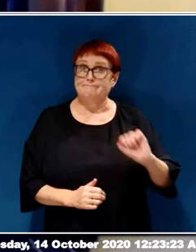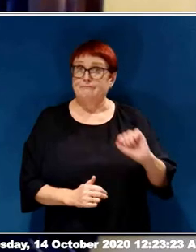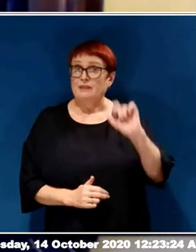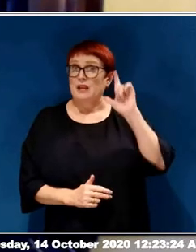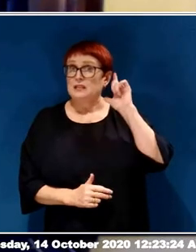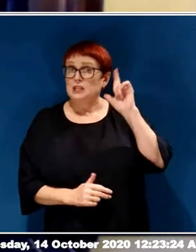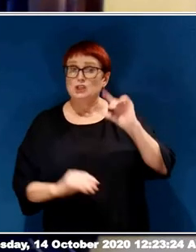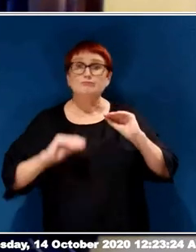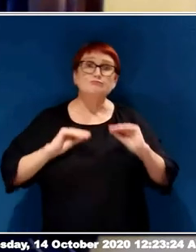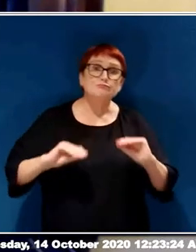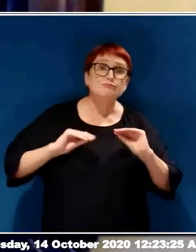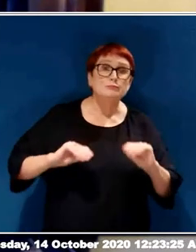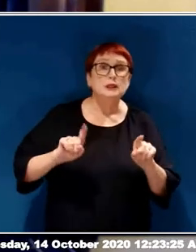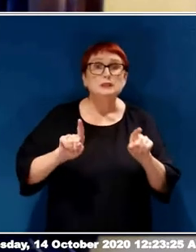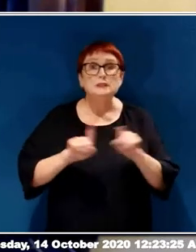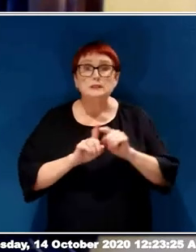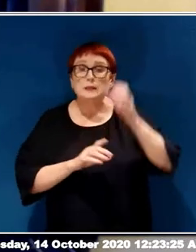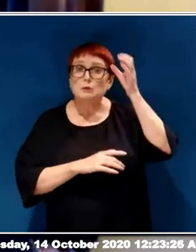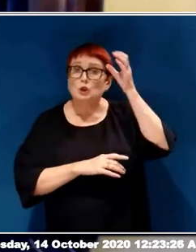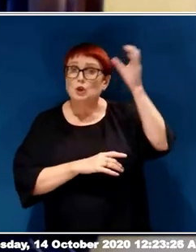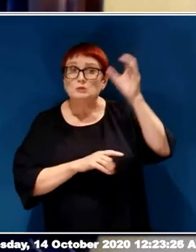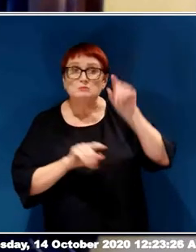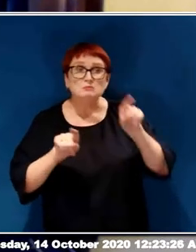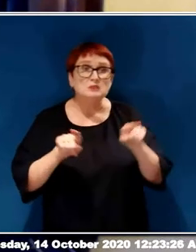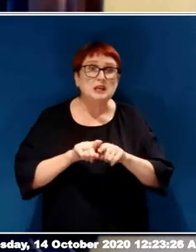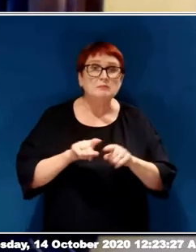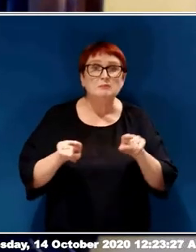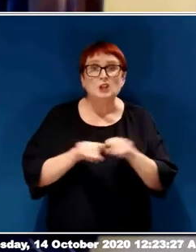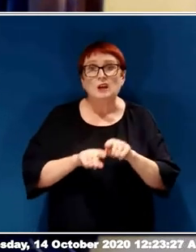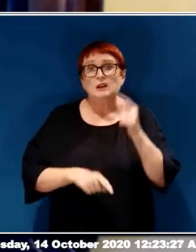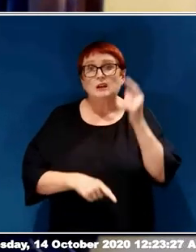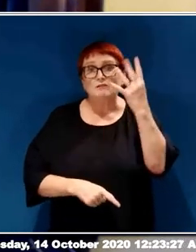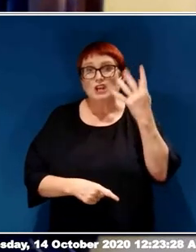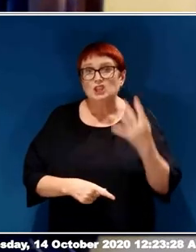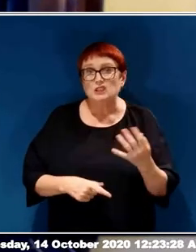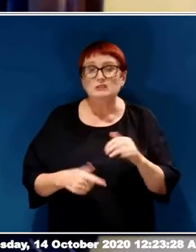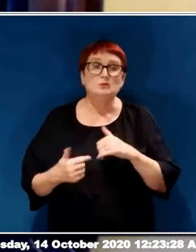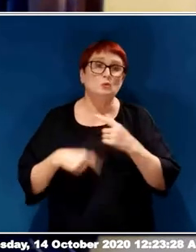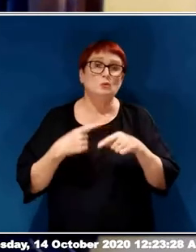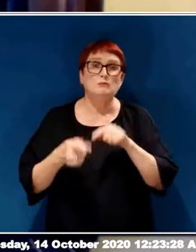be fractions or decimals, for example, but they would be applying different